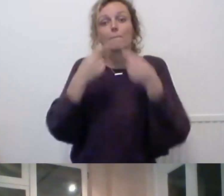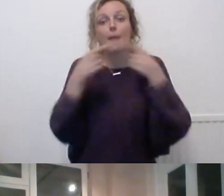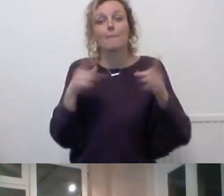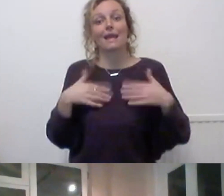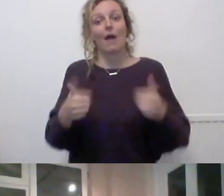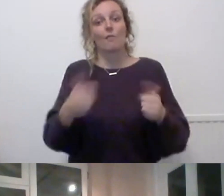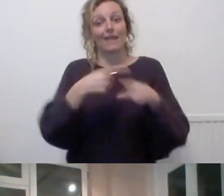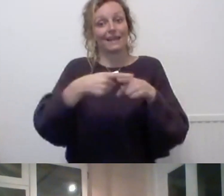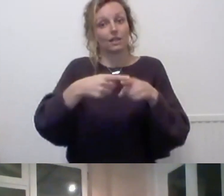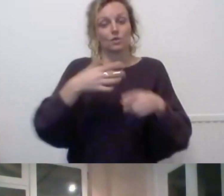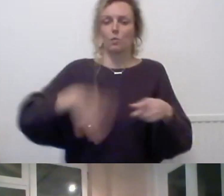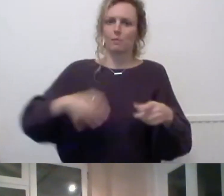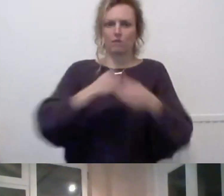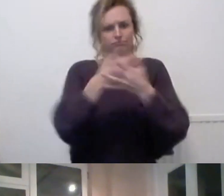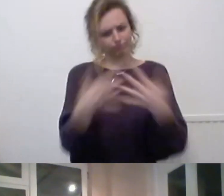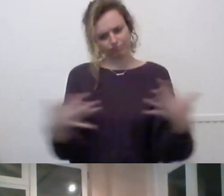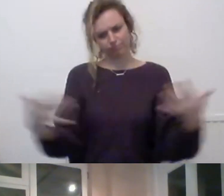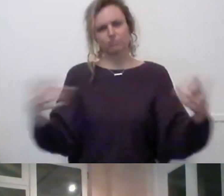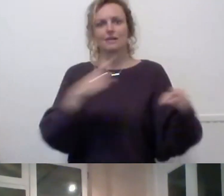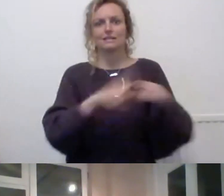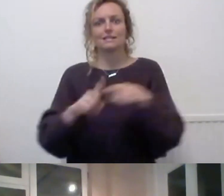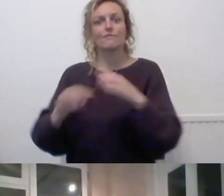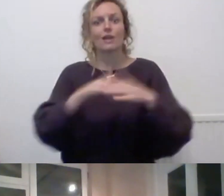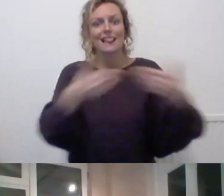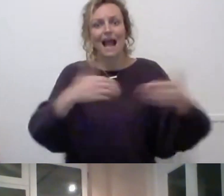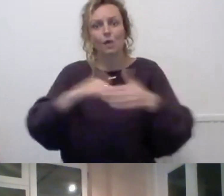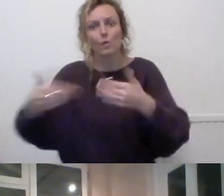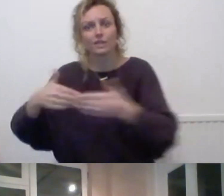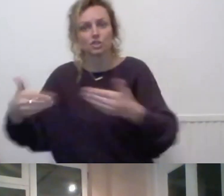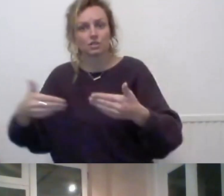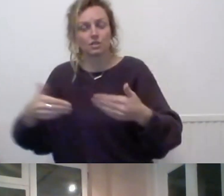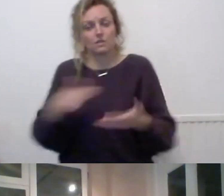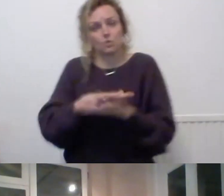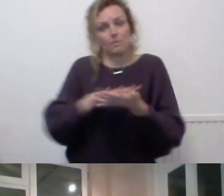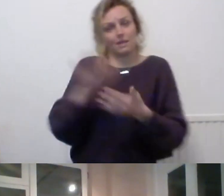we have key people who start really record the messages in about their own experience, you know,